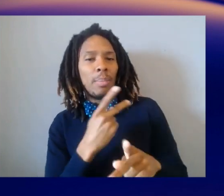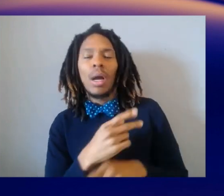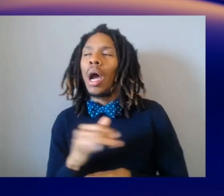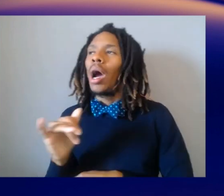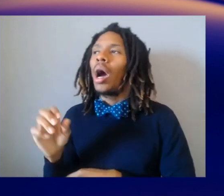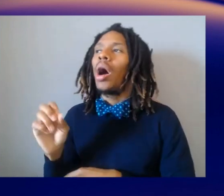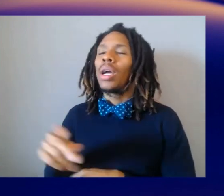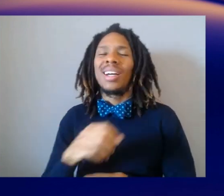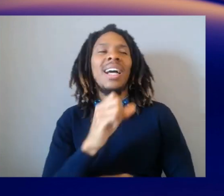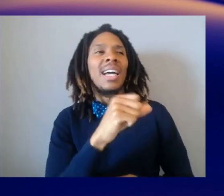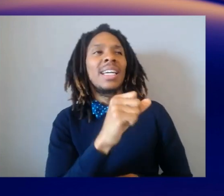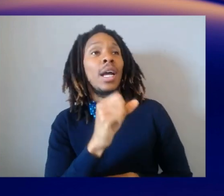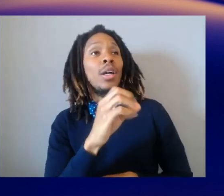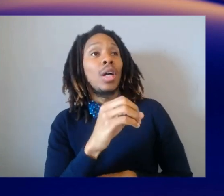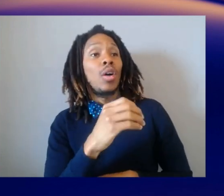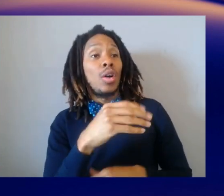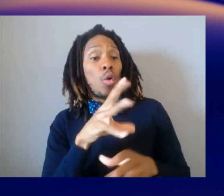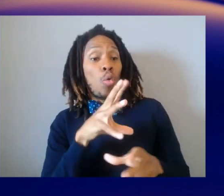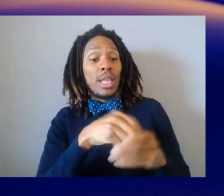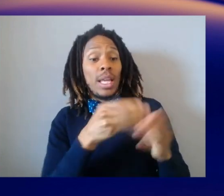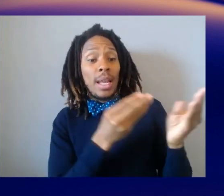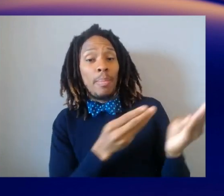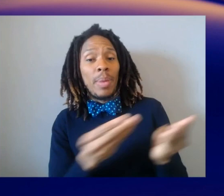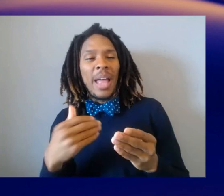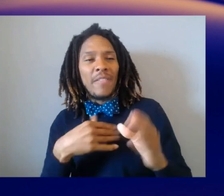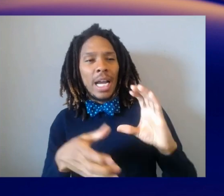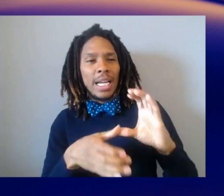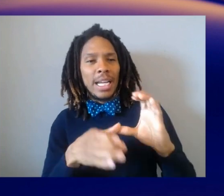So within the pipeline, there's a configuration. In fact, we can go to that.